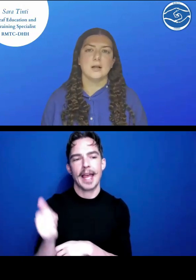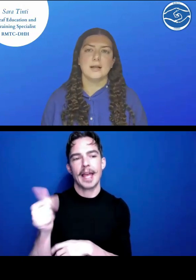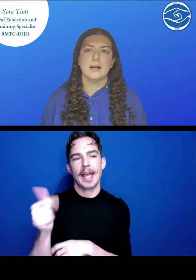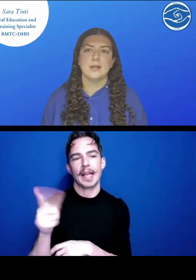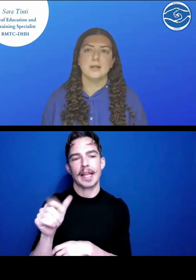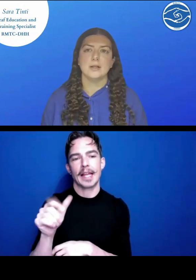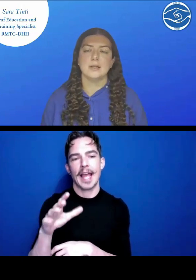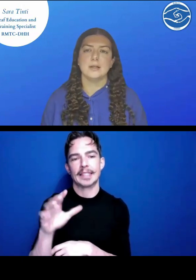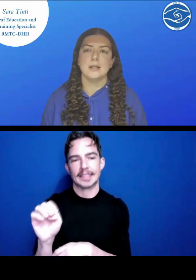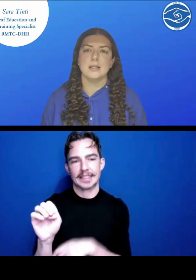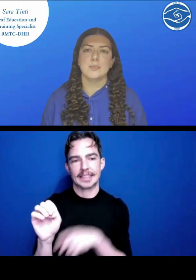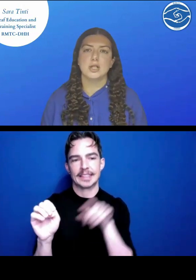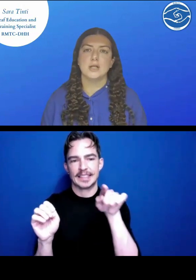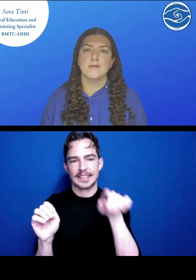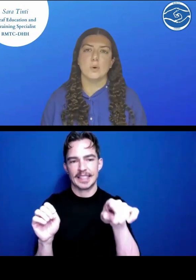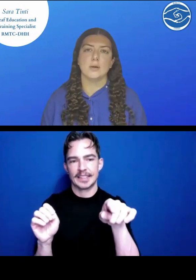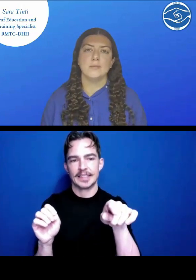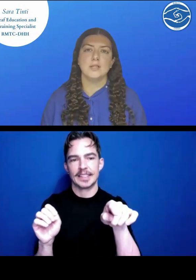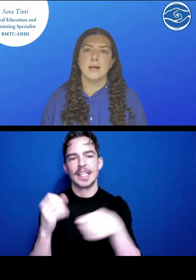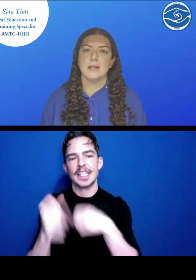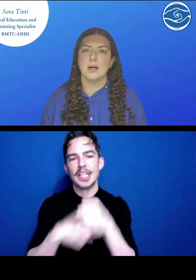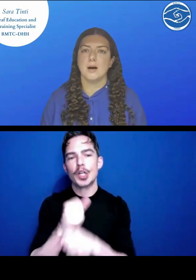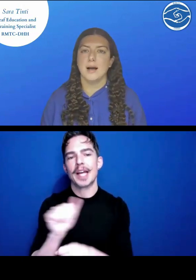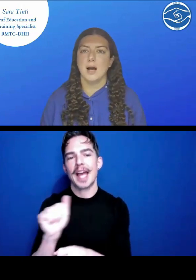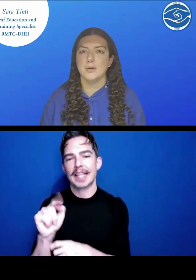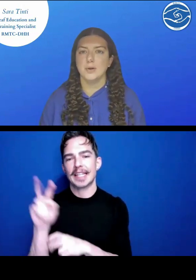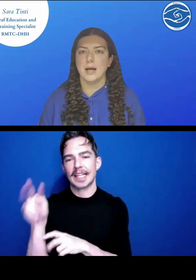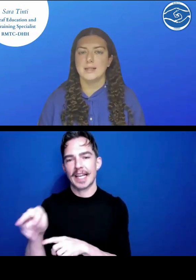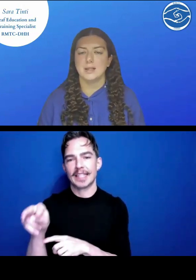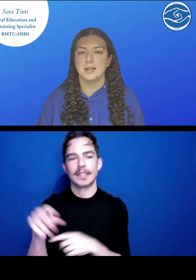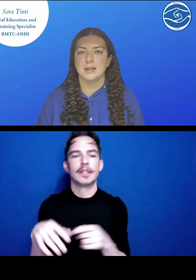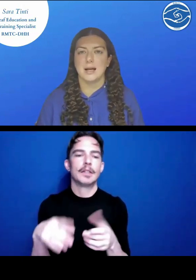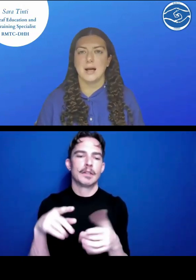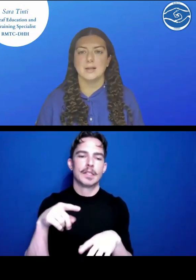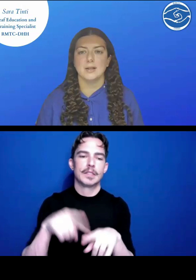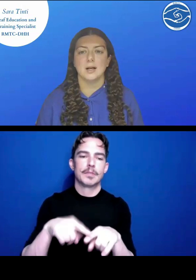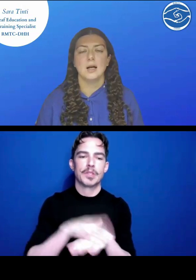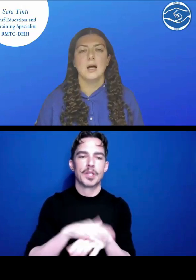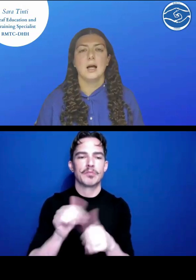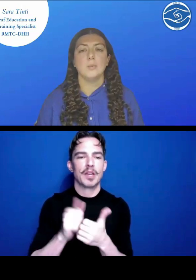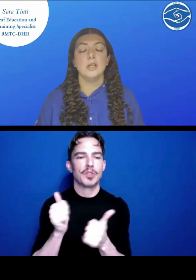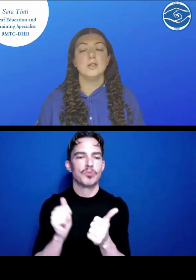our calendar in in spreadsheet form depending on how you like to look at the calendar.